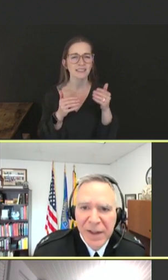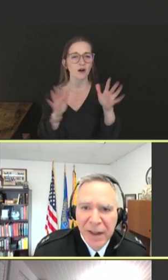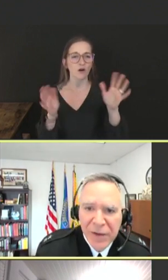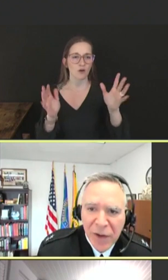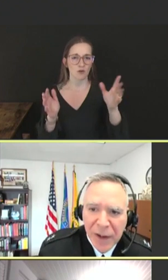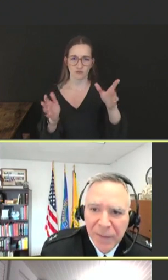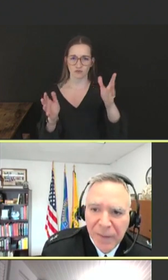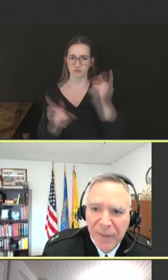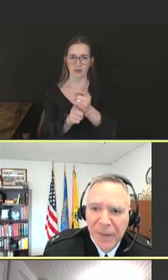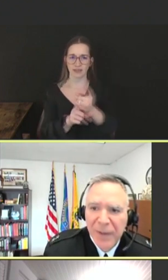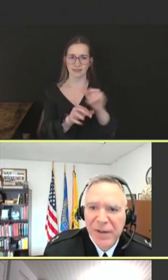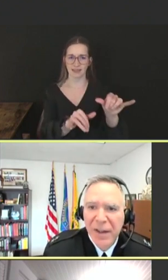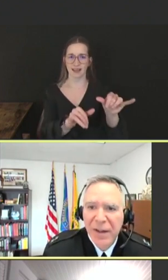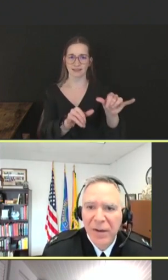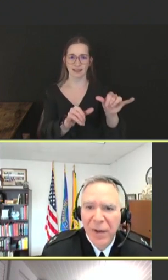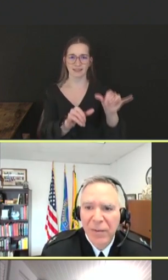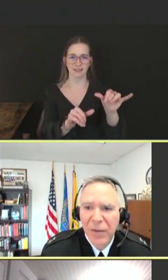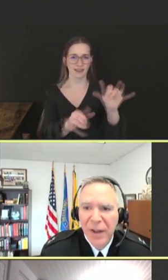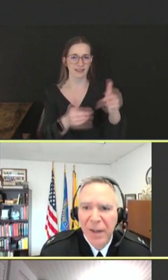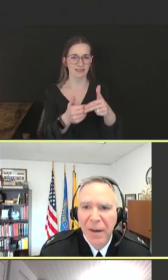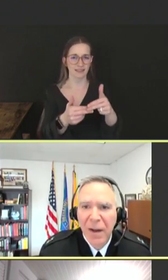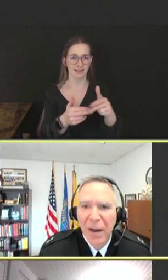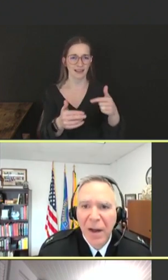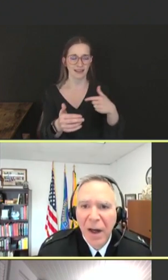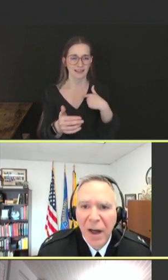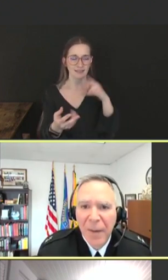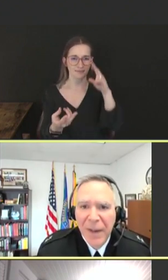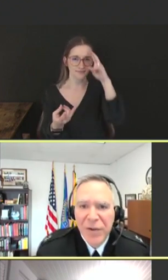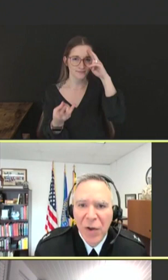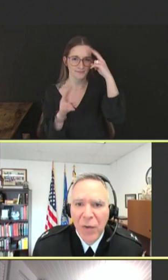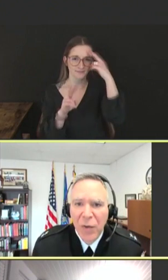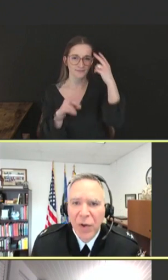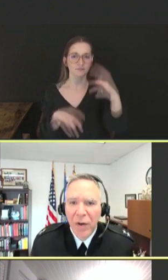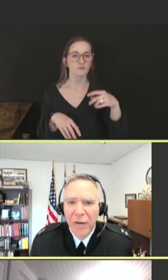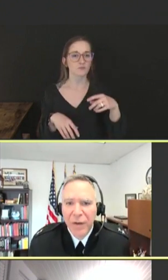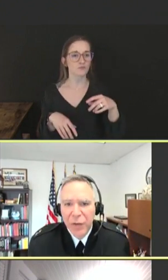stay there. Sorry. I made a mistake here in what I'm looking at. And so, current federal